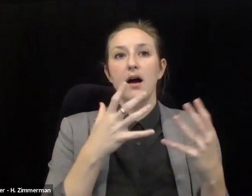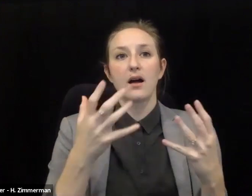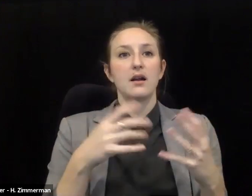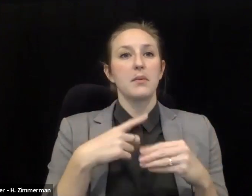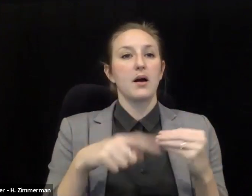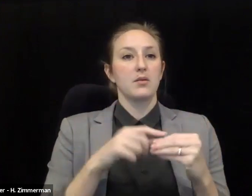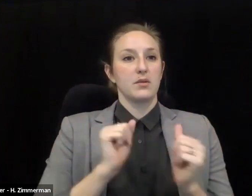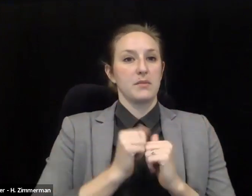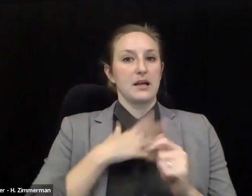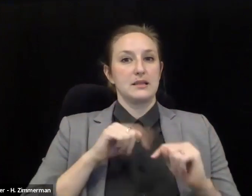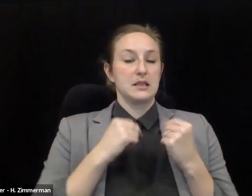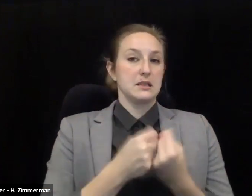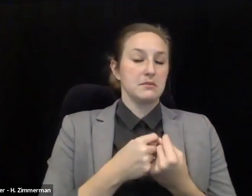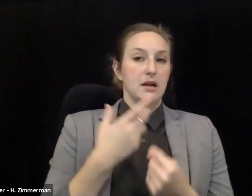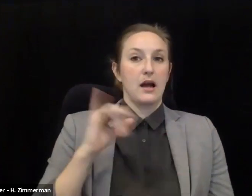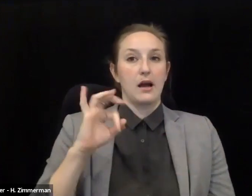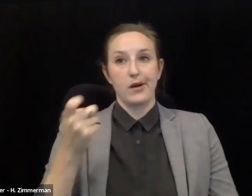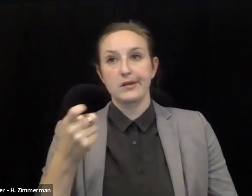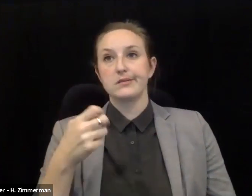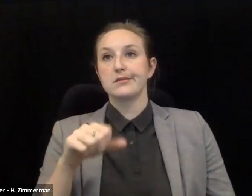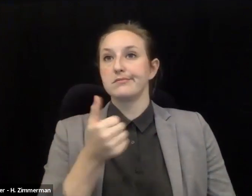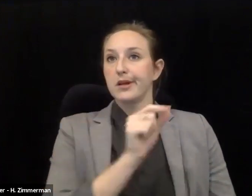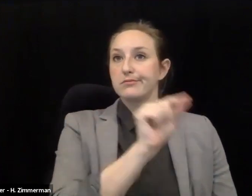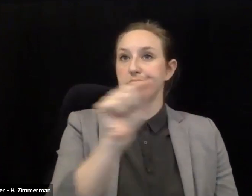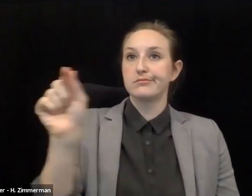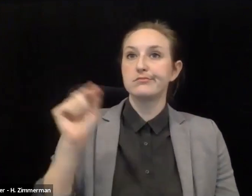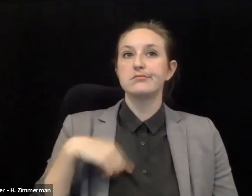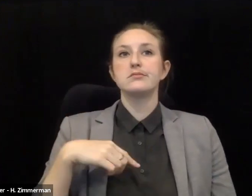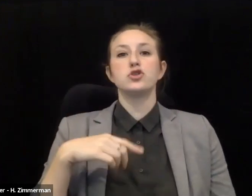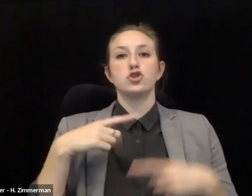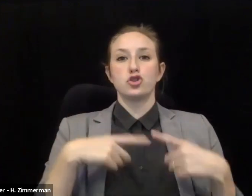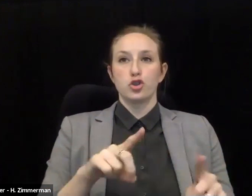at IREX. I think that you know, during and after the pandemic. We'll continue to see